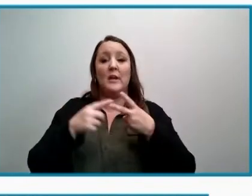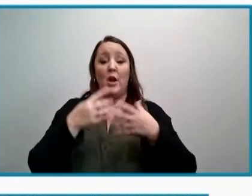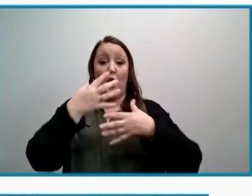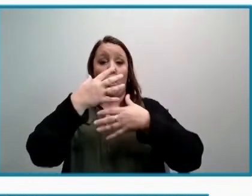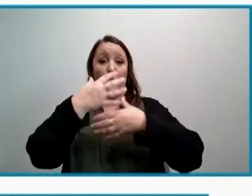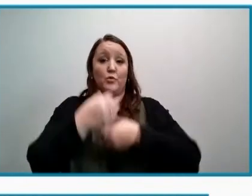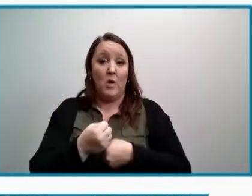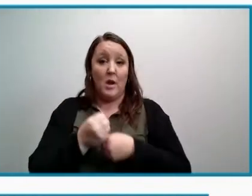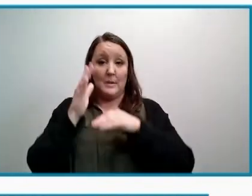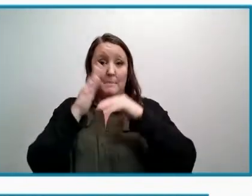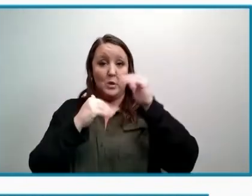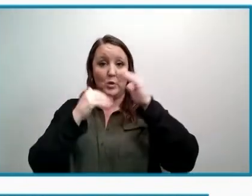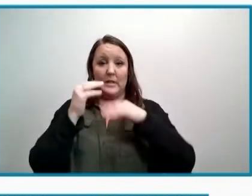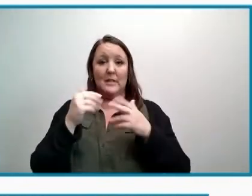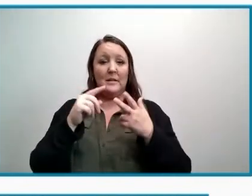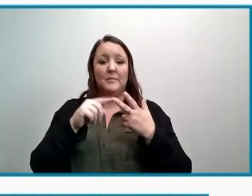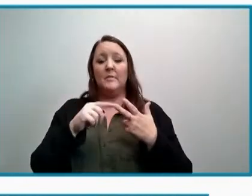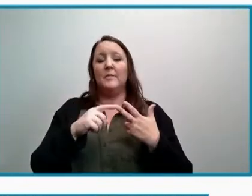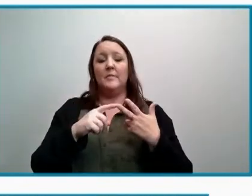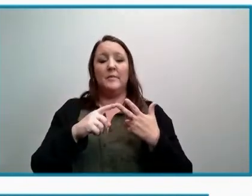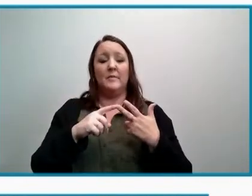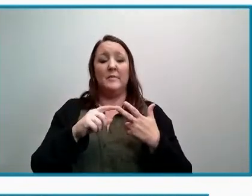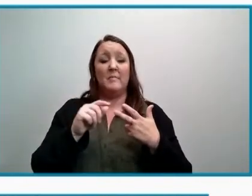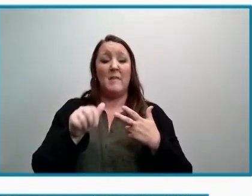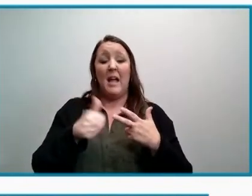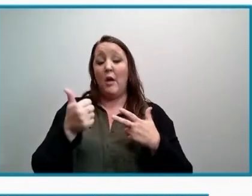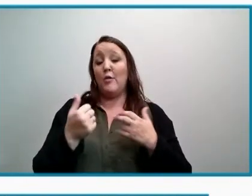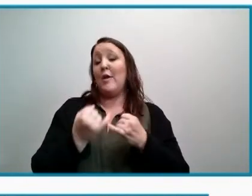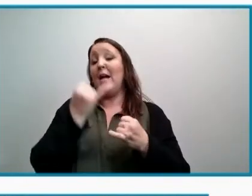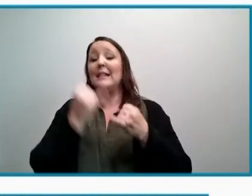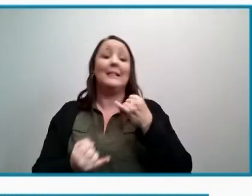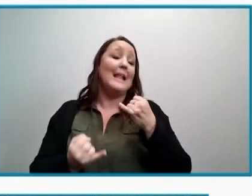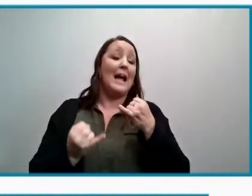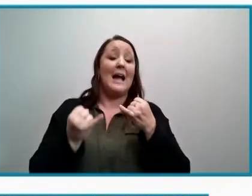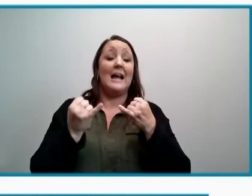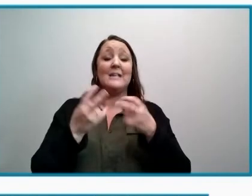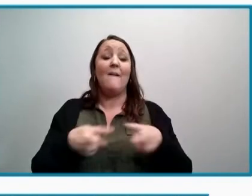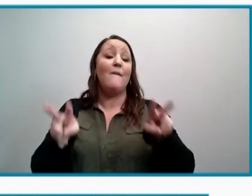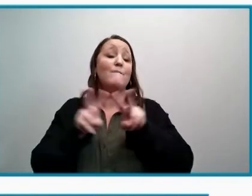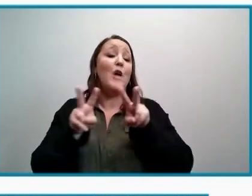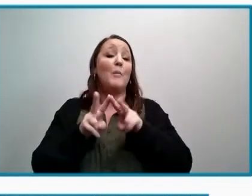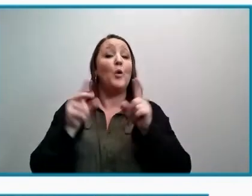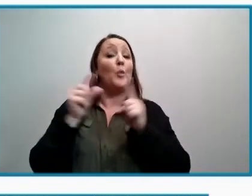Any last really valuable insight words as we wrap up here? Feel